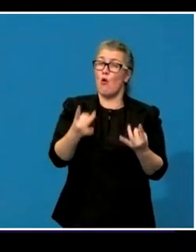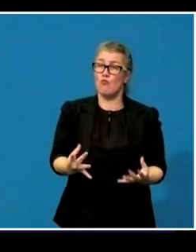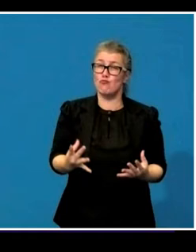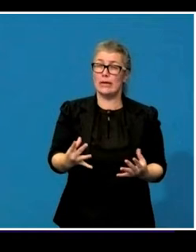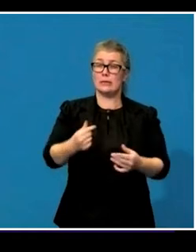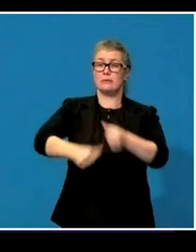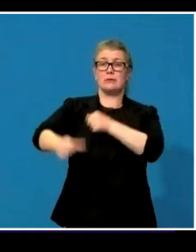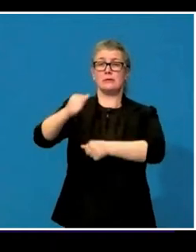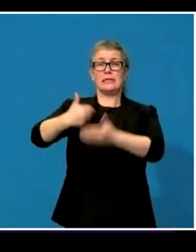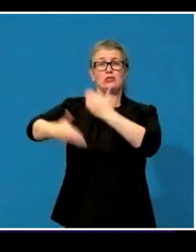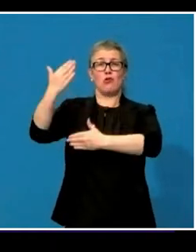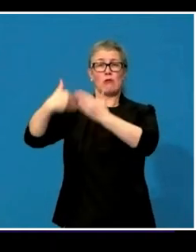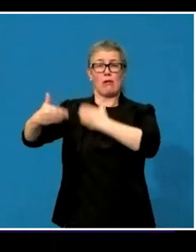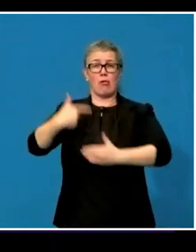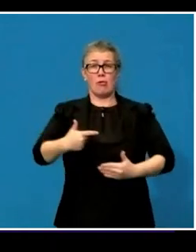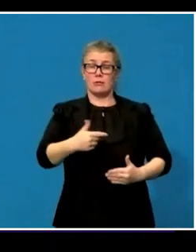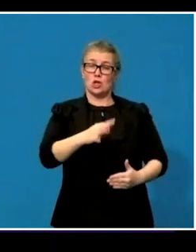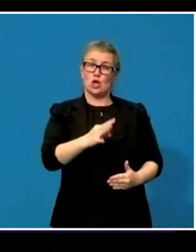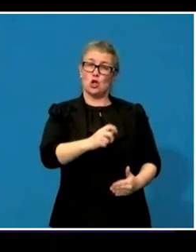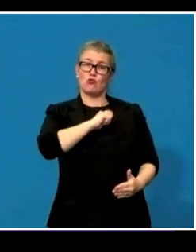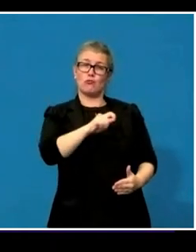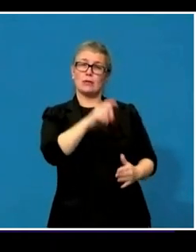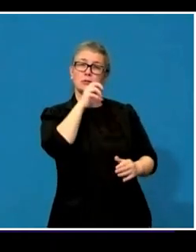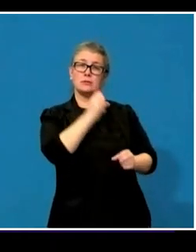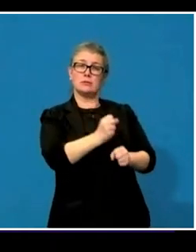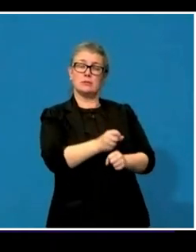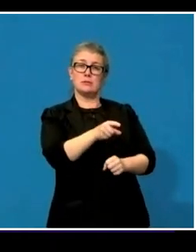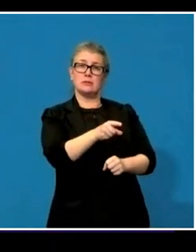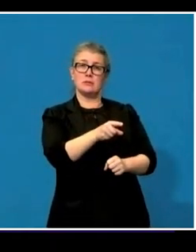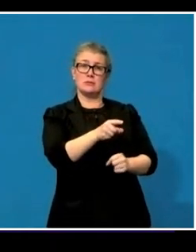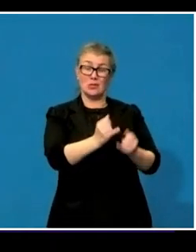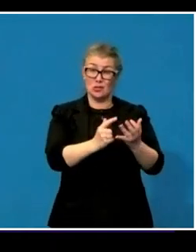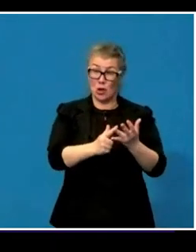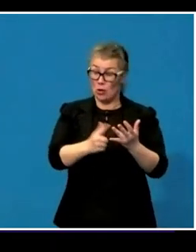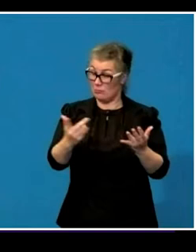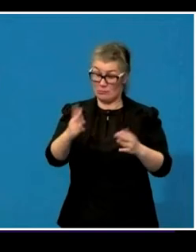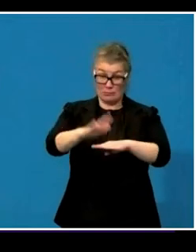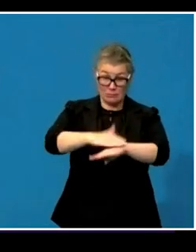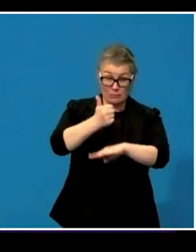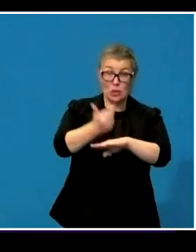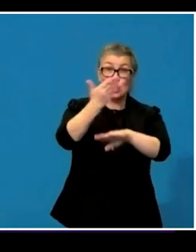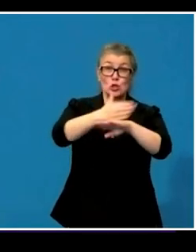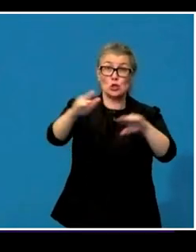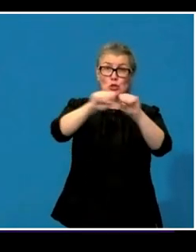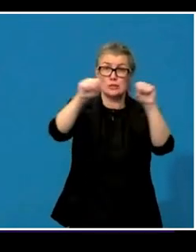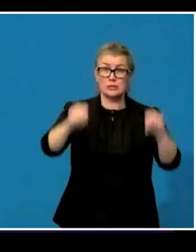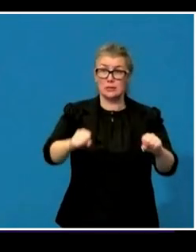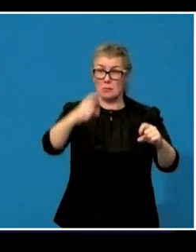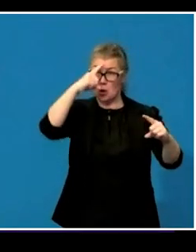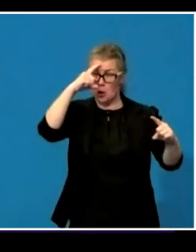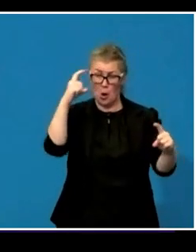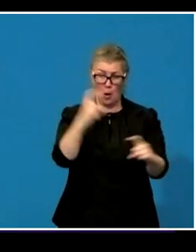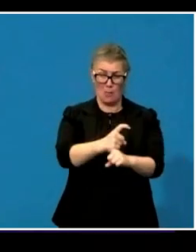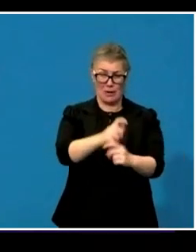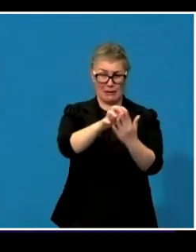bought in a scheme that's so complex for them to understand that we - they have been